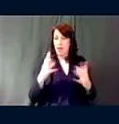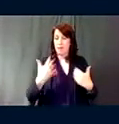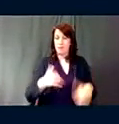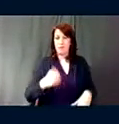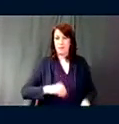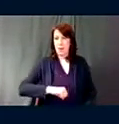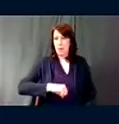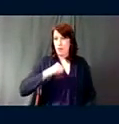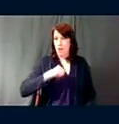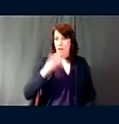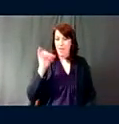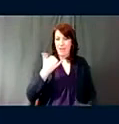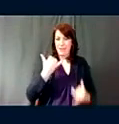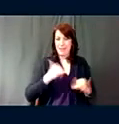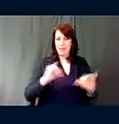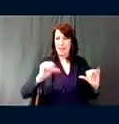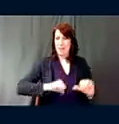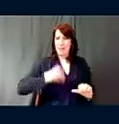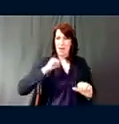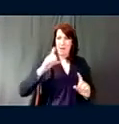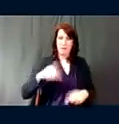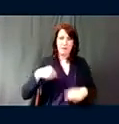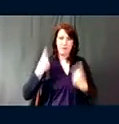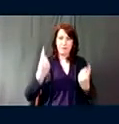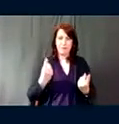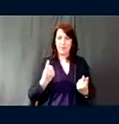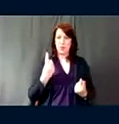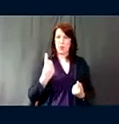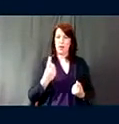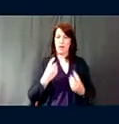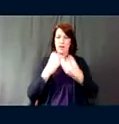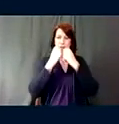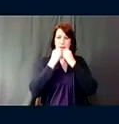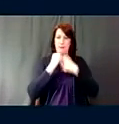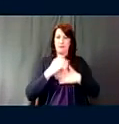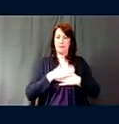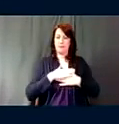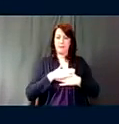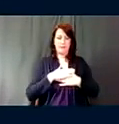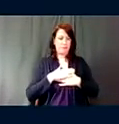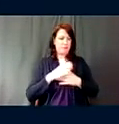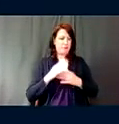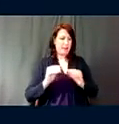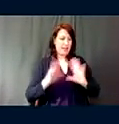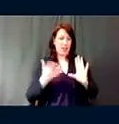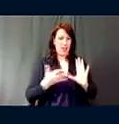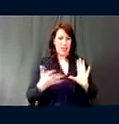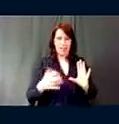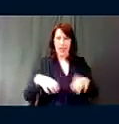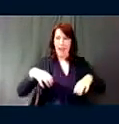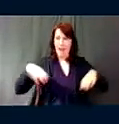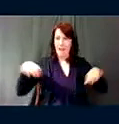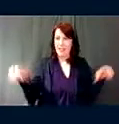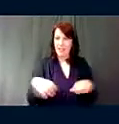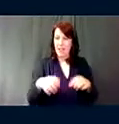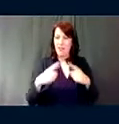I WAS PROUD OF IT. I STILL AM. THIS IS ONE OF THE, YOU KNOW, MOST CLEAR-CUT THINGS I'VE DONE